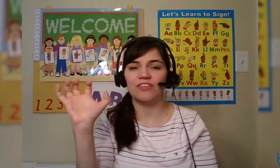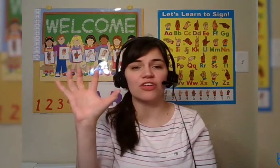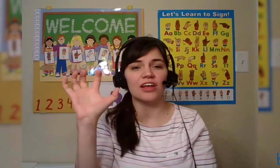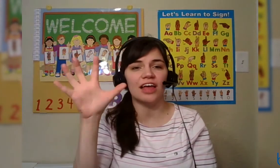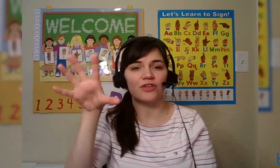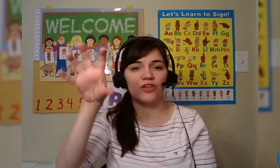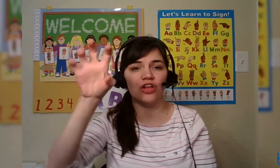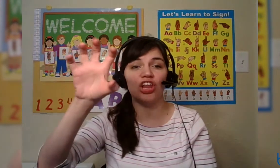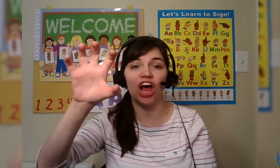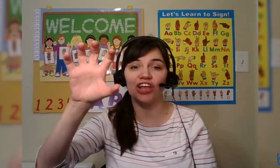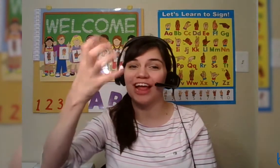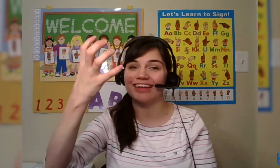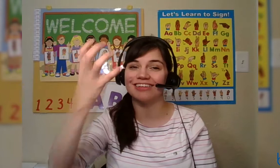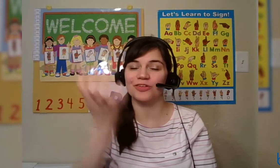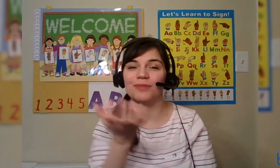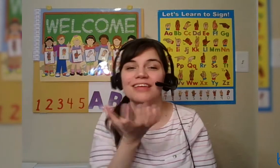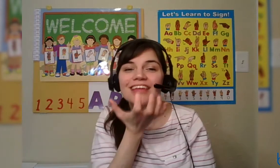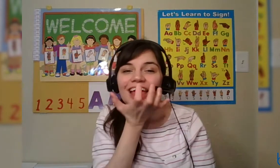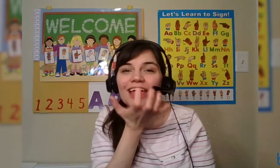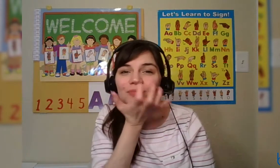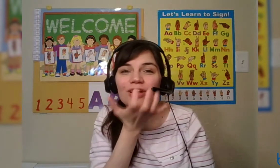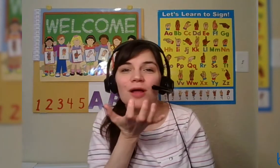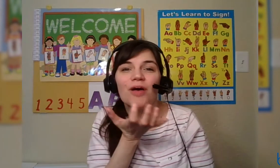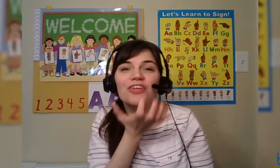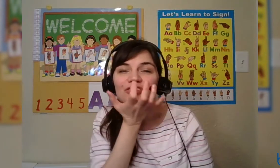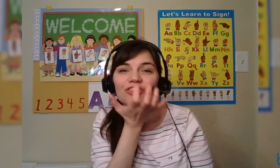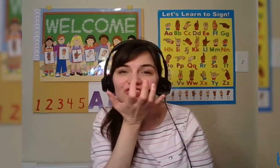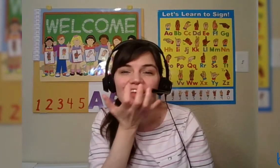you're gonna kind of claw your hand a little bit and put it up under your chin